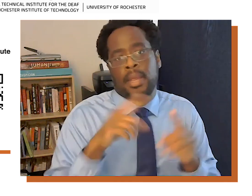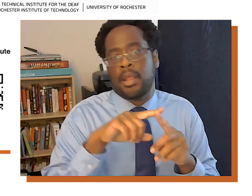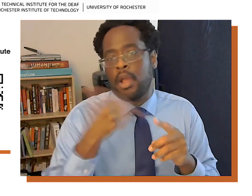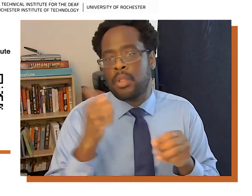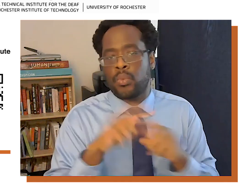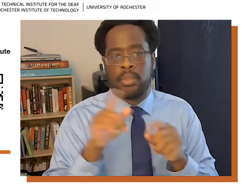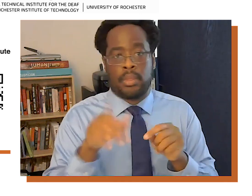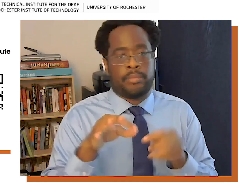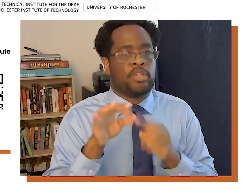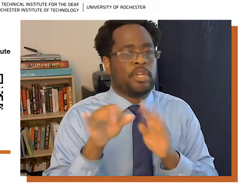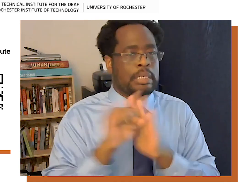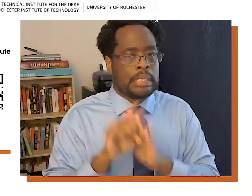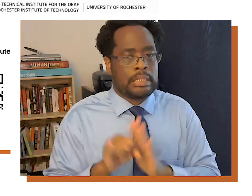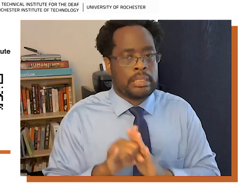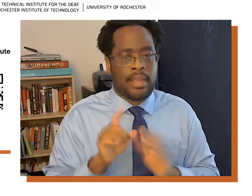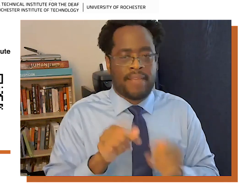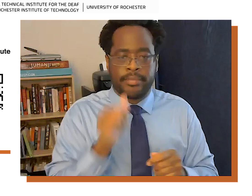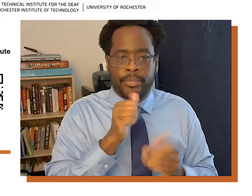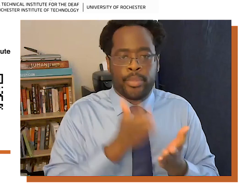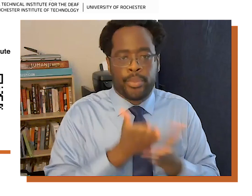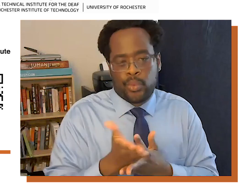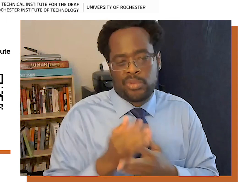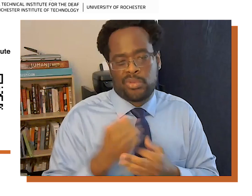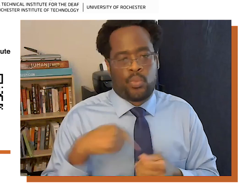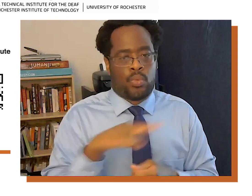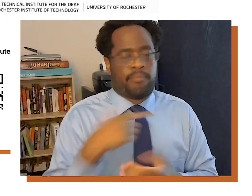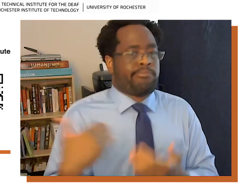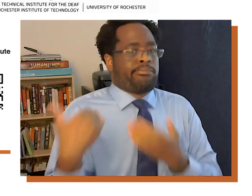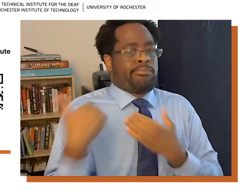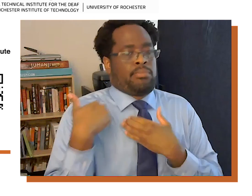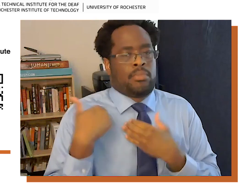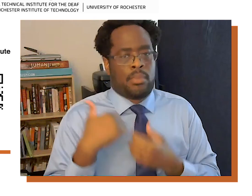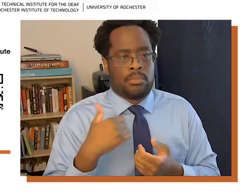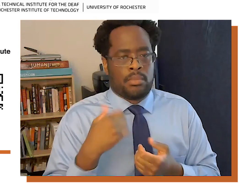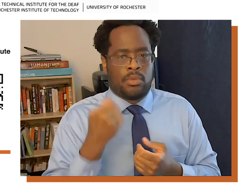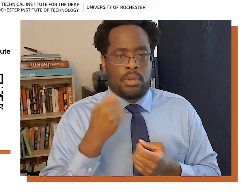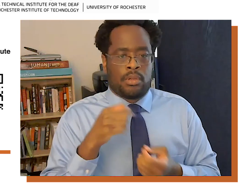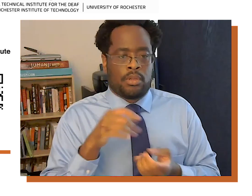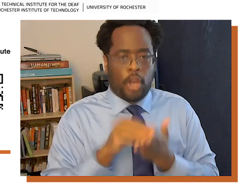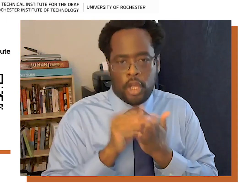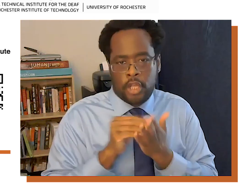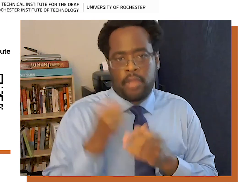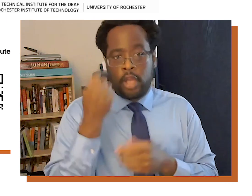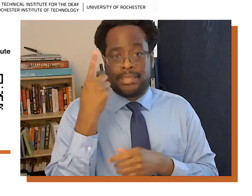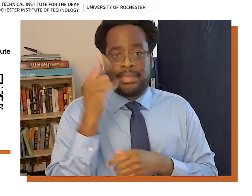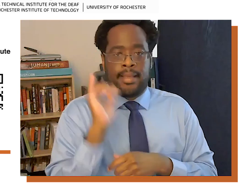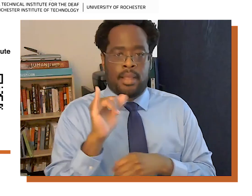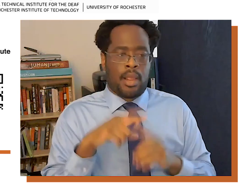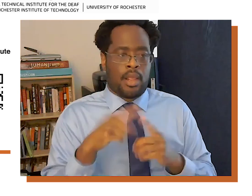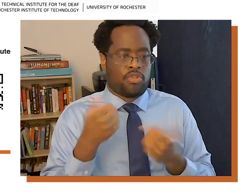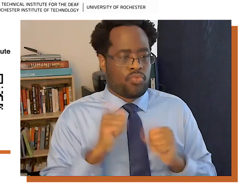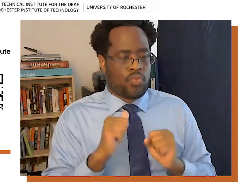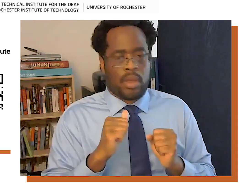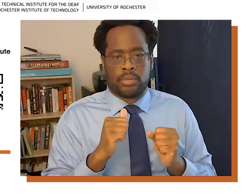There are other Deaf people, Black Deaf people, who struggle with their identities and are trying to learn who they are,